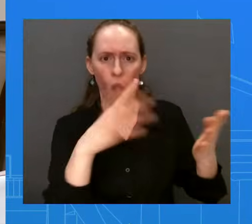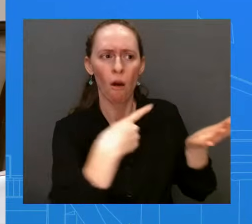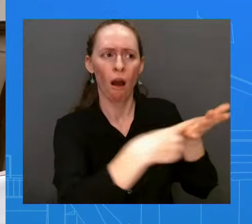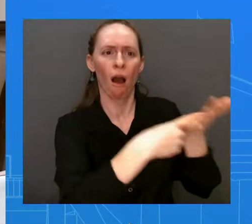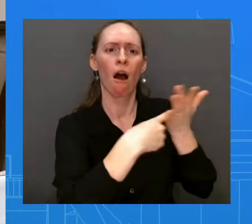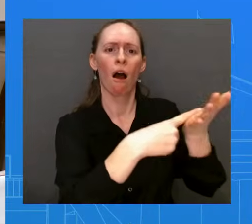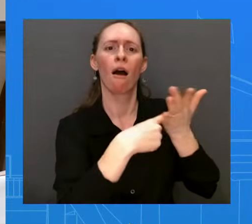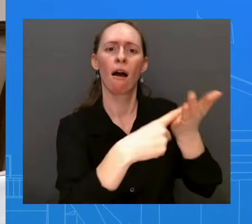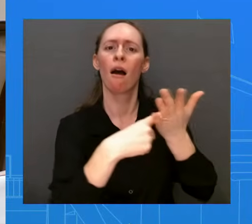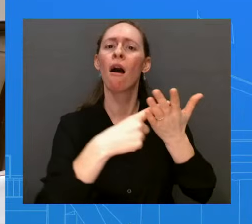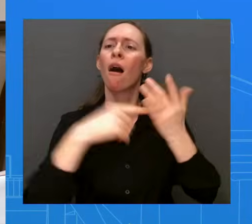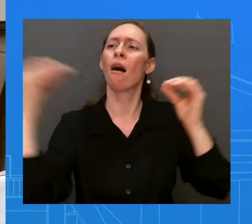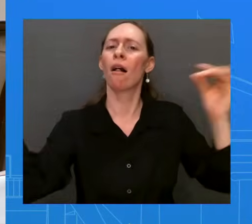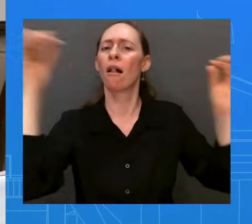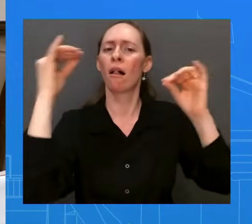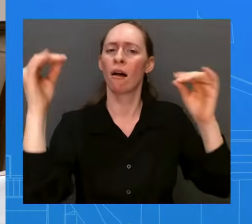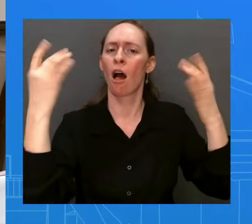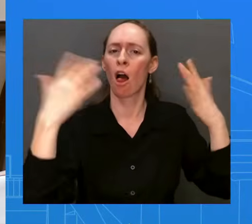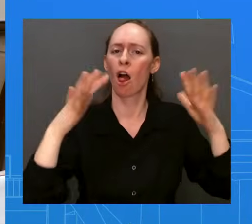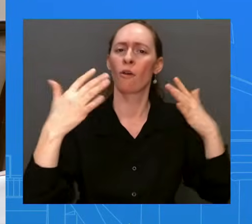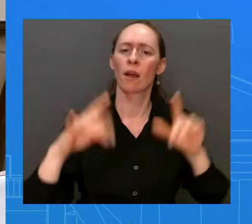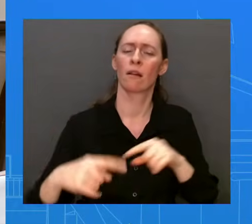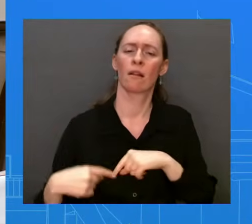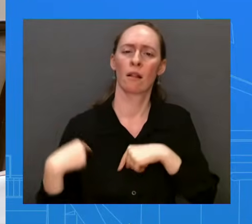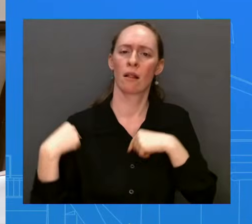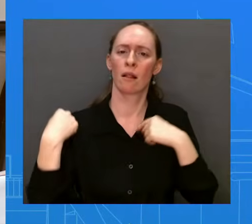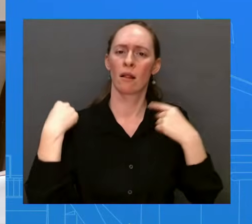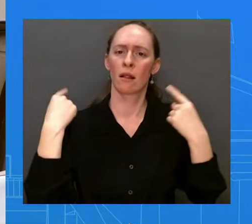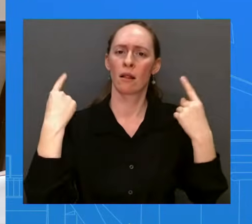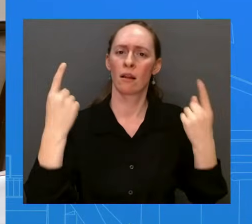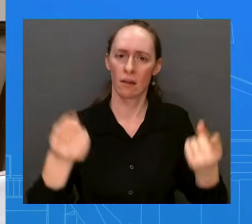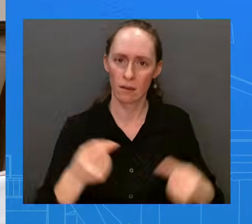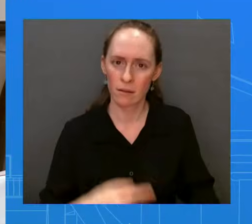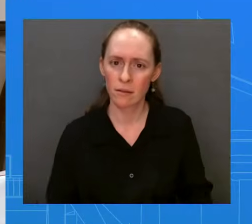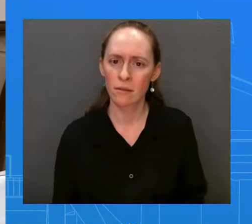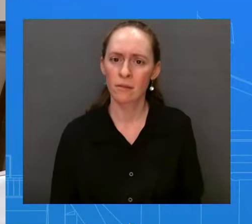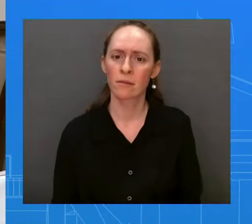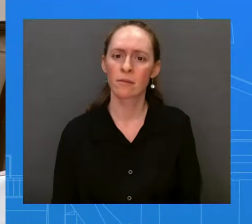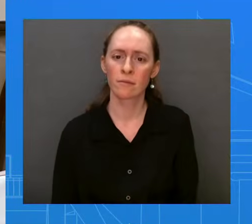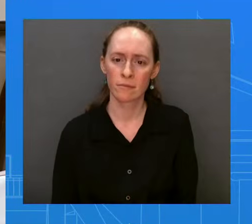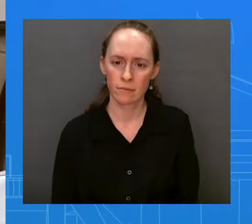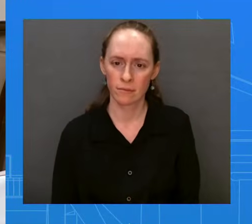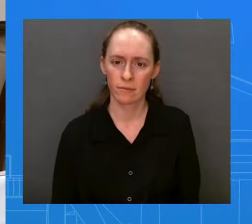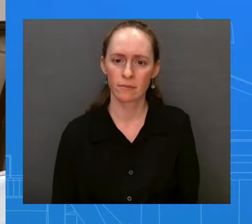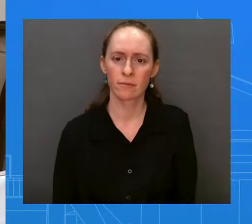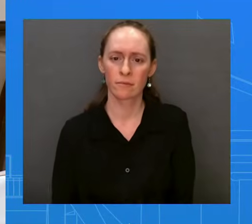based on this octagonal description, that, "Hey, that sounds like the so and so."